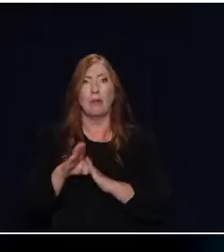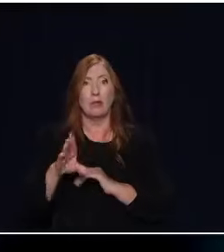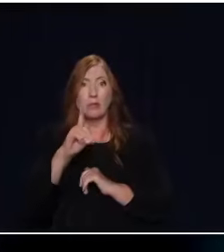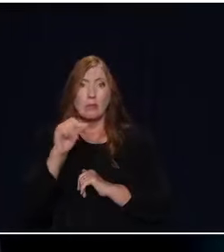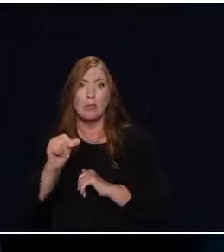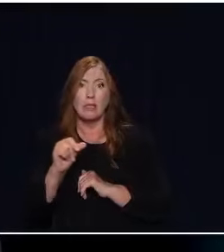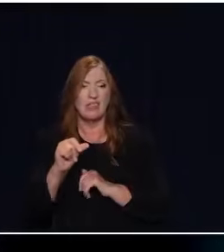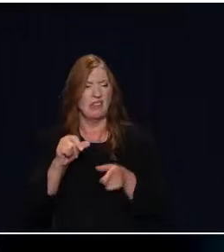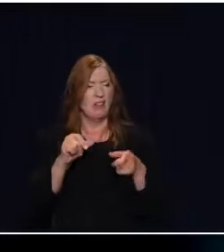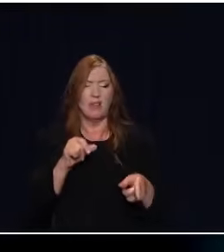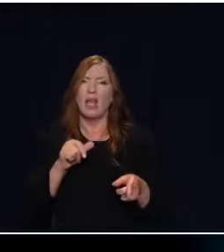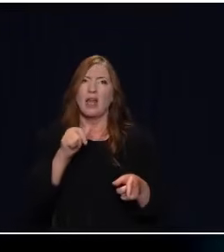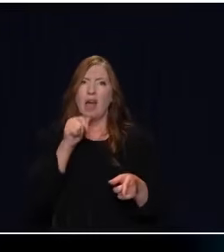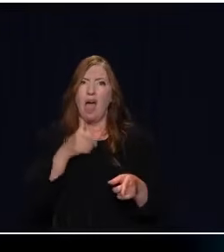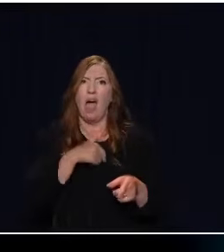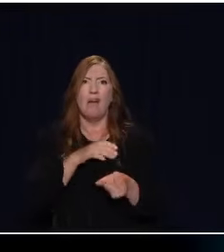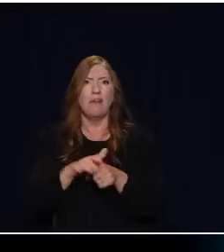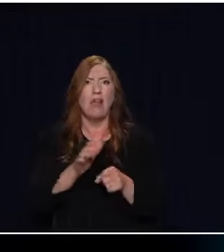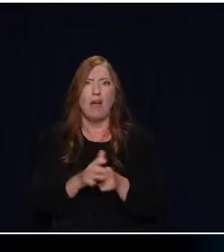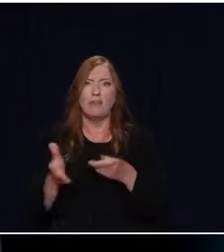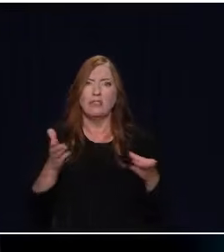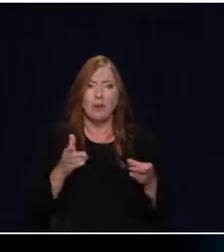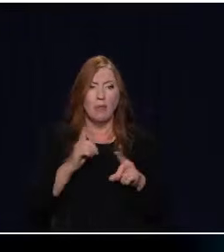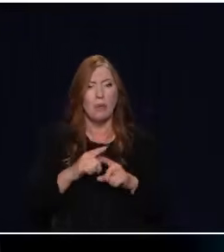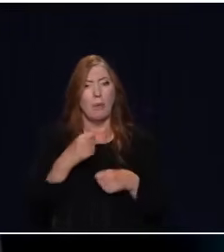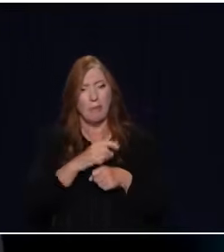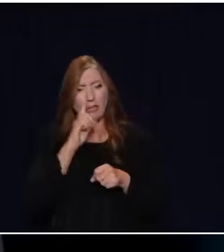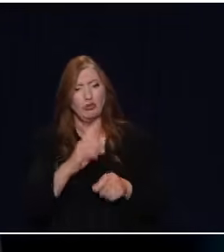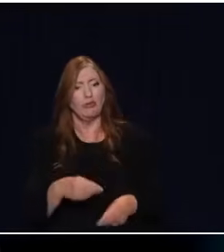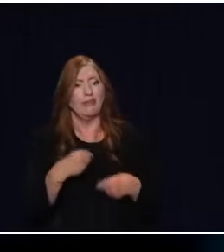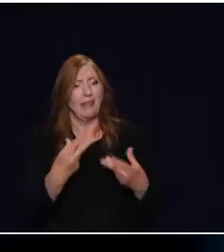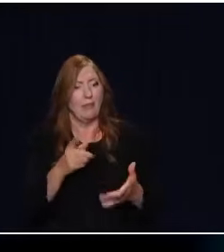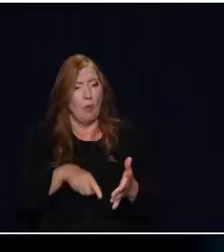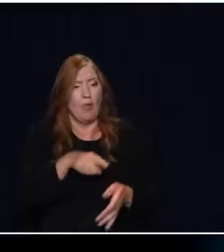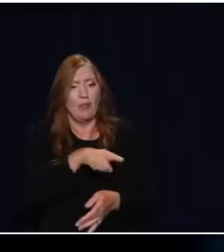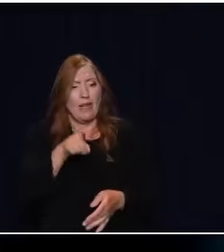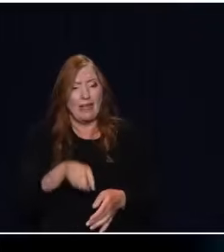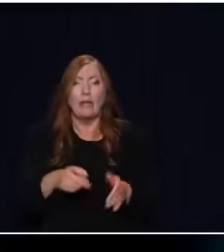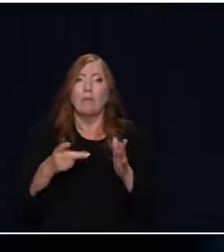I WANT TO ENSURE ALL OF OUR